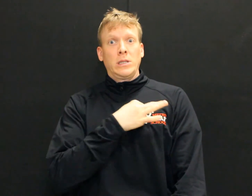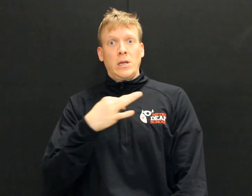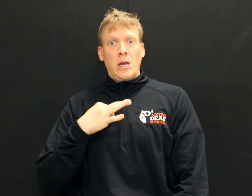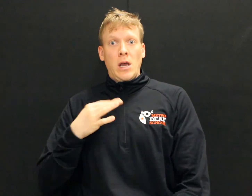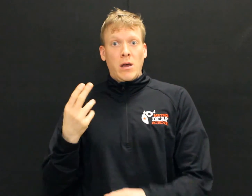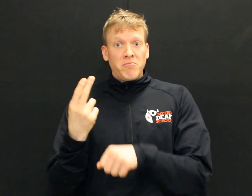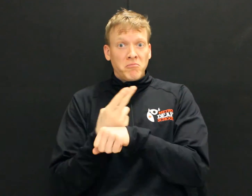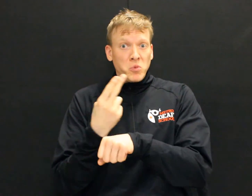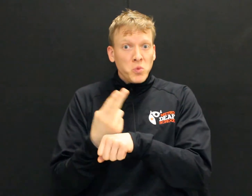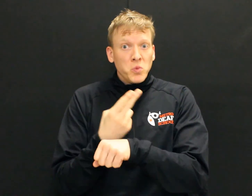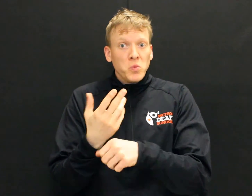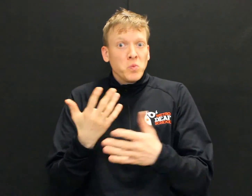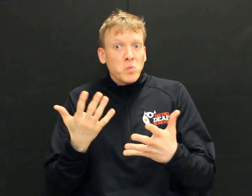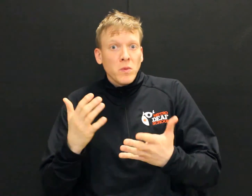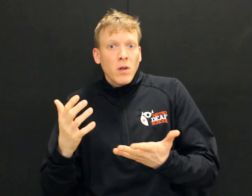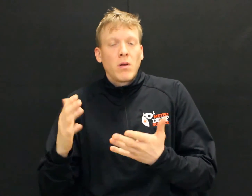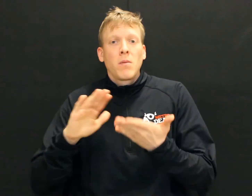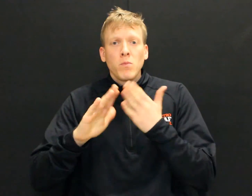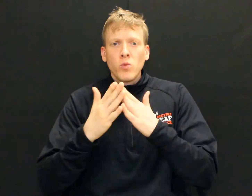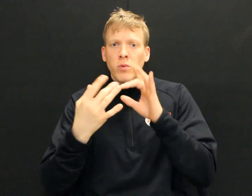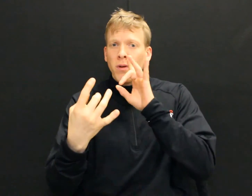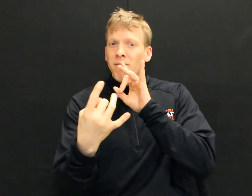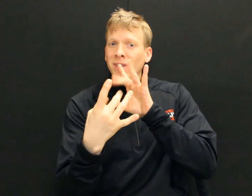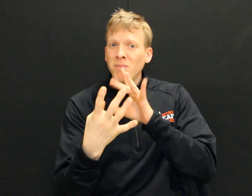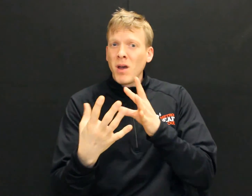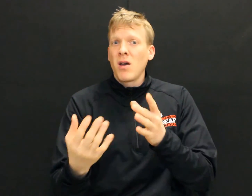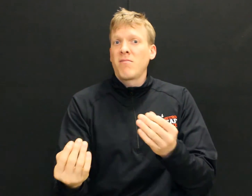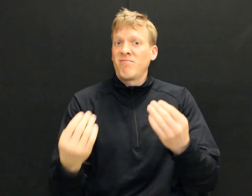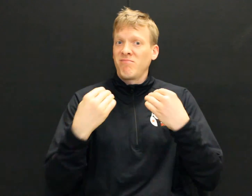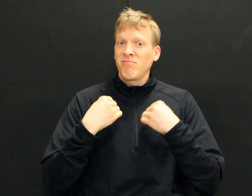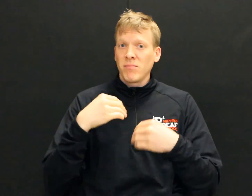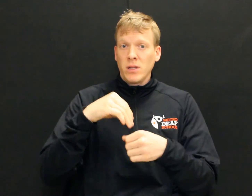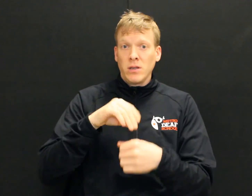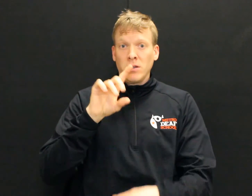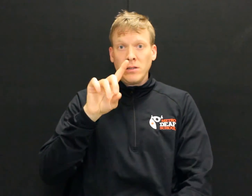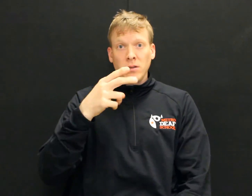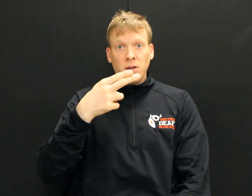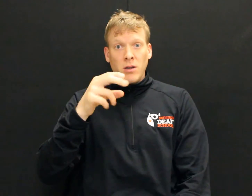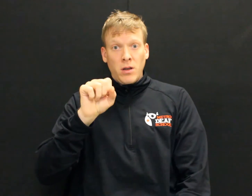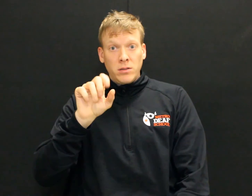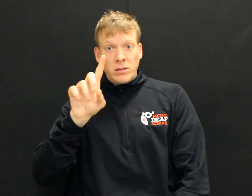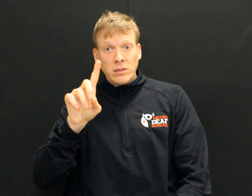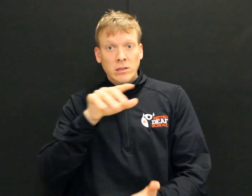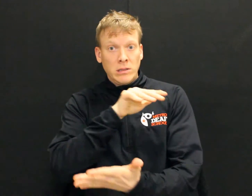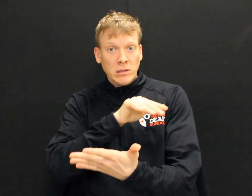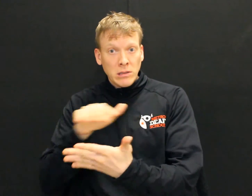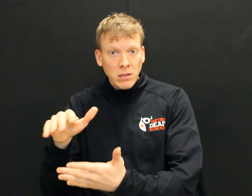Staff used the community feedback given in the DHHSD studies